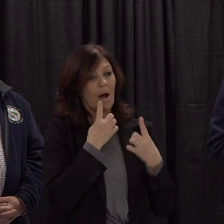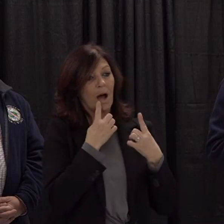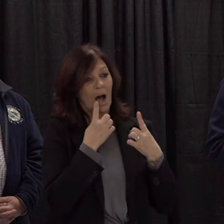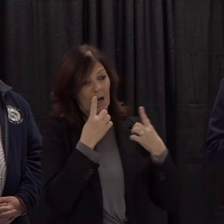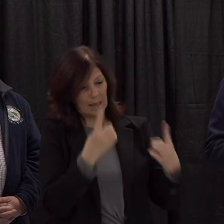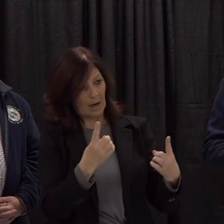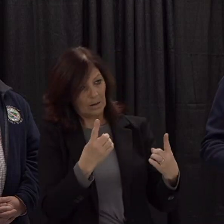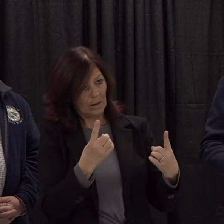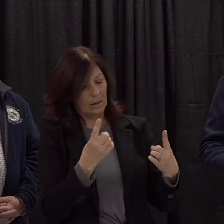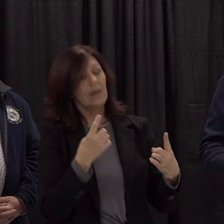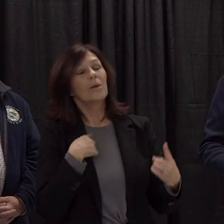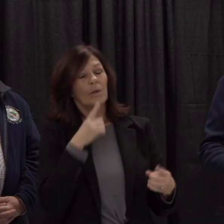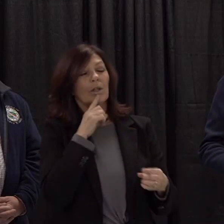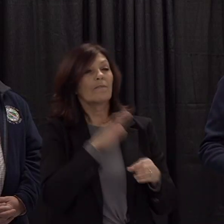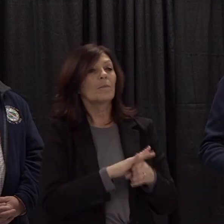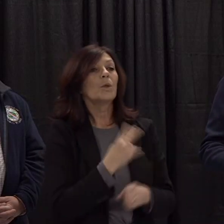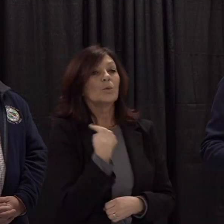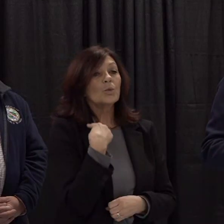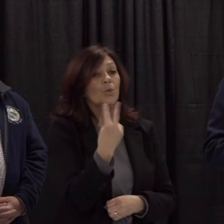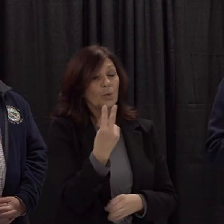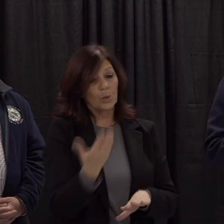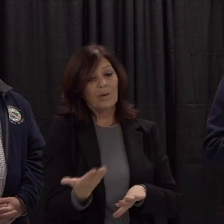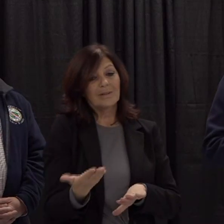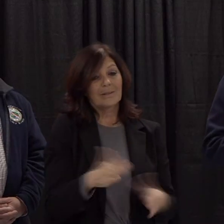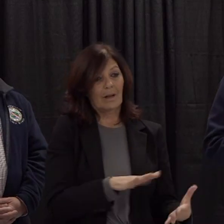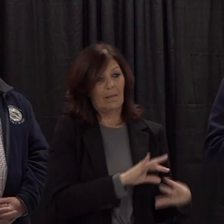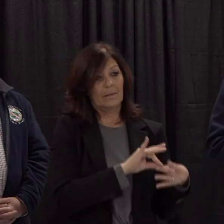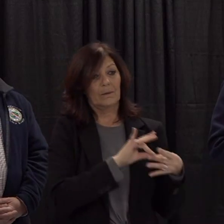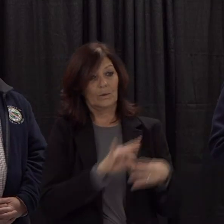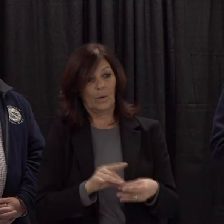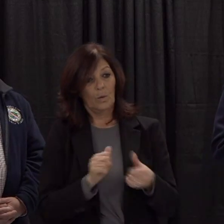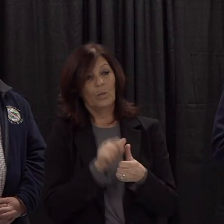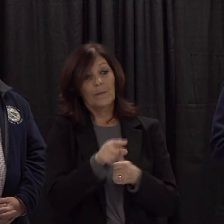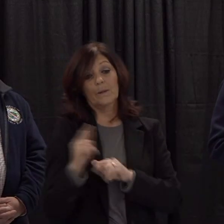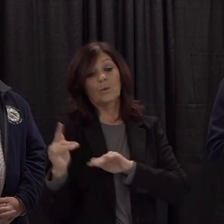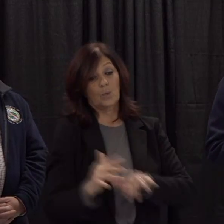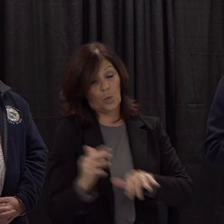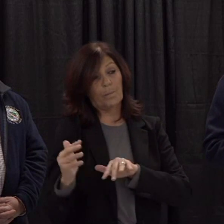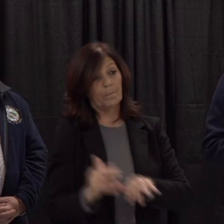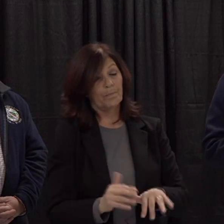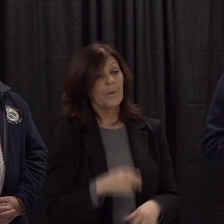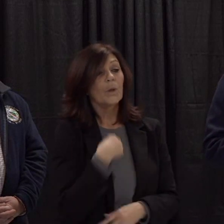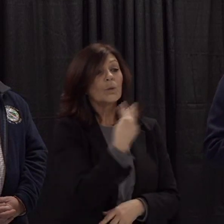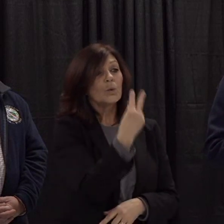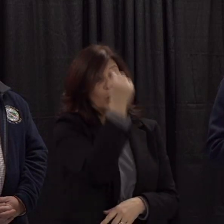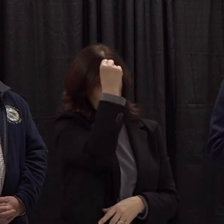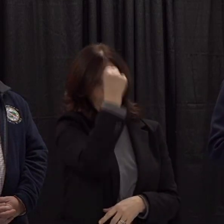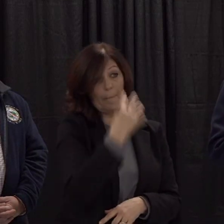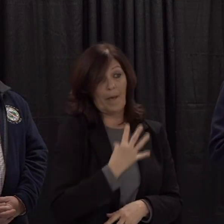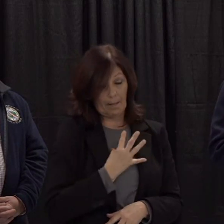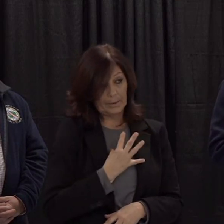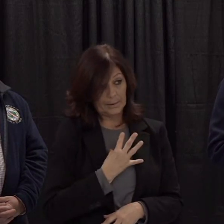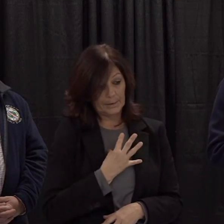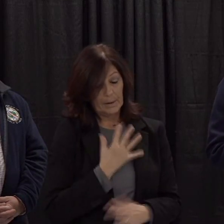that we have confirmed 2 deaths associated with this storm. 2 males who have unfortunately have